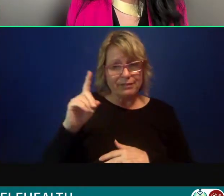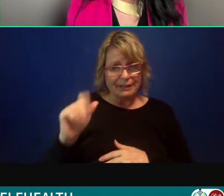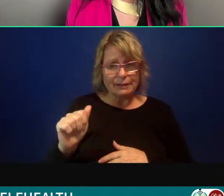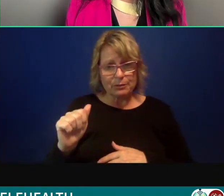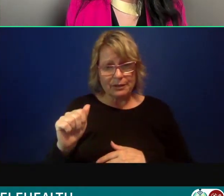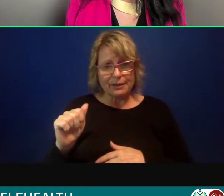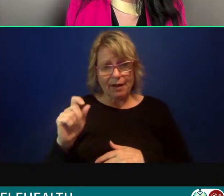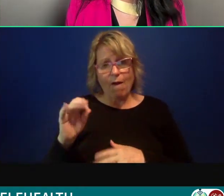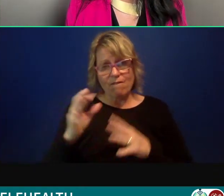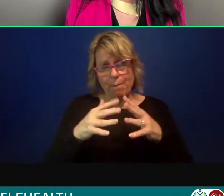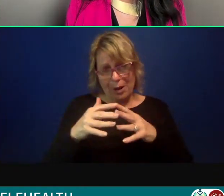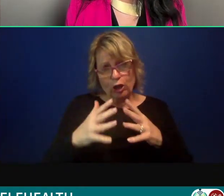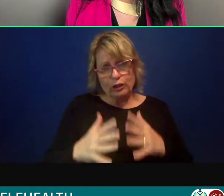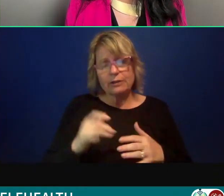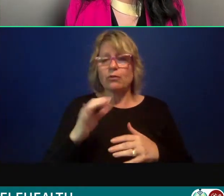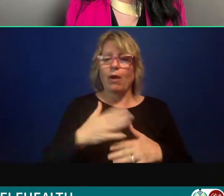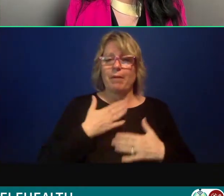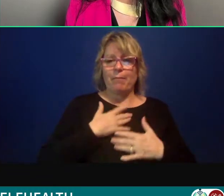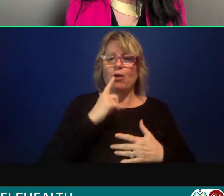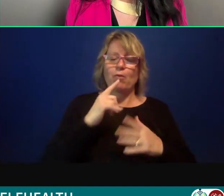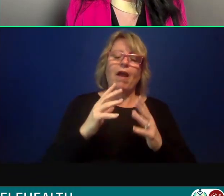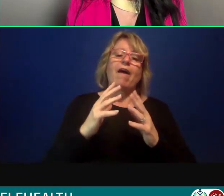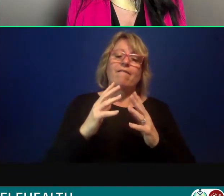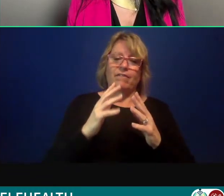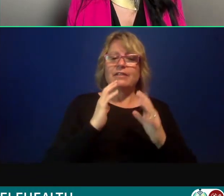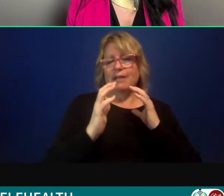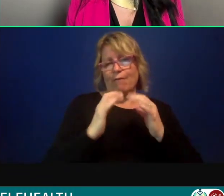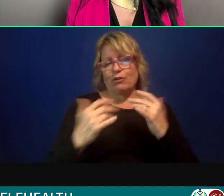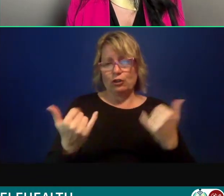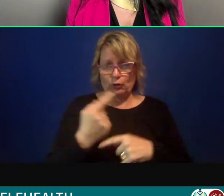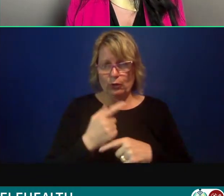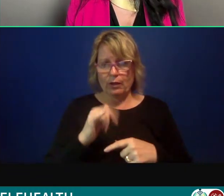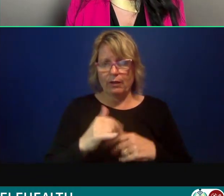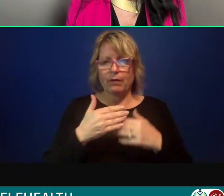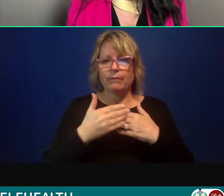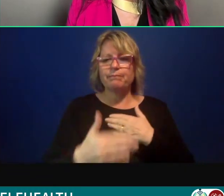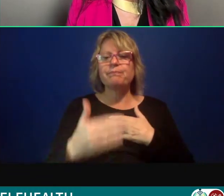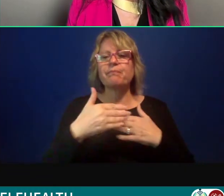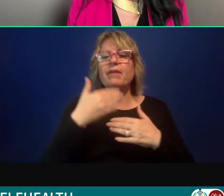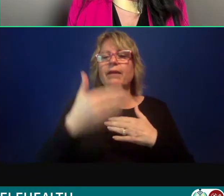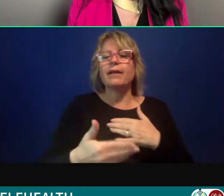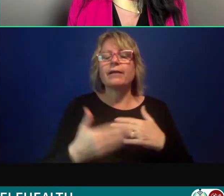glad that we're all in conversation here together. The next step in our conversation is really to